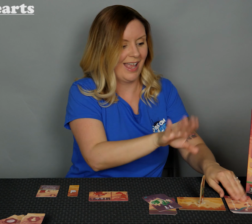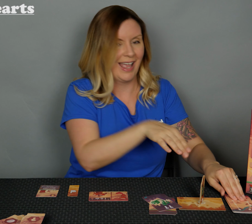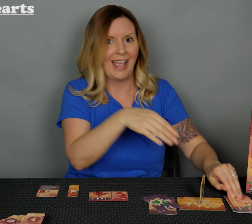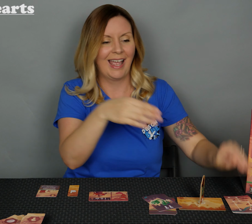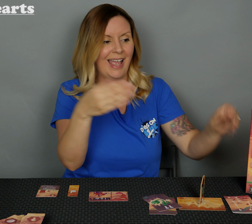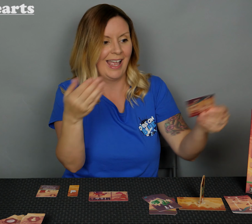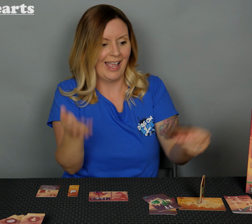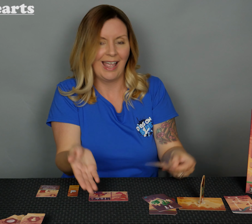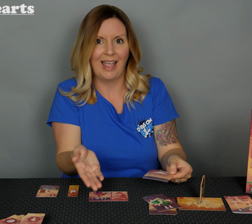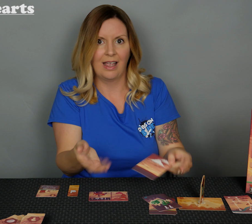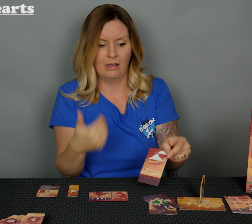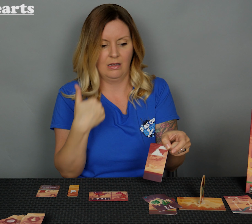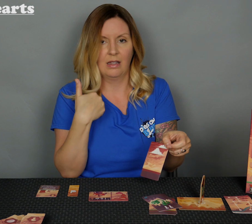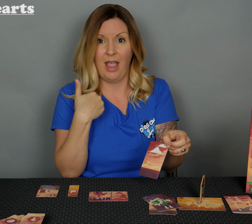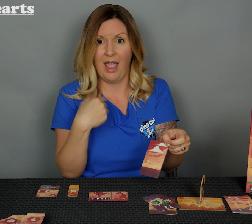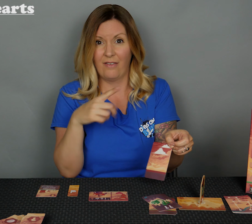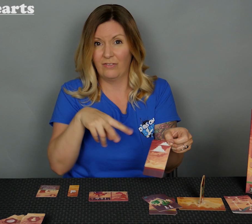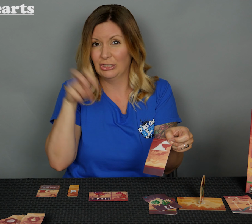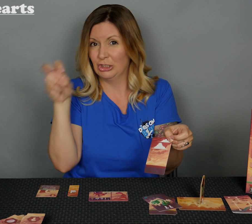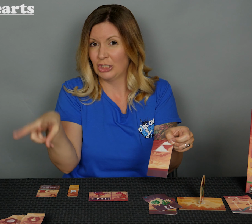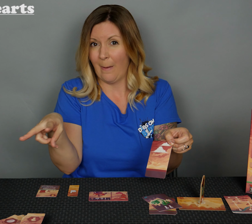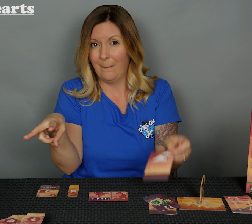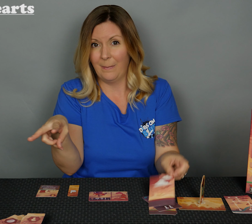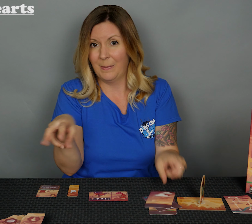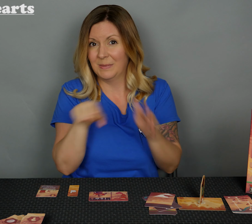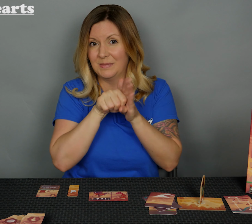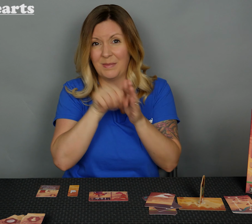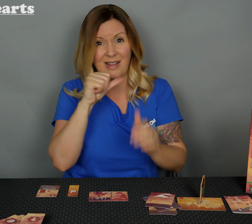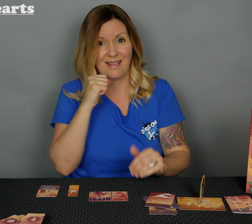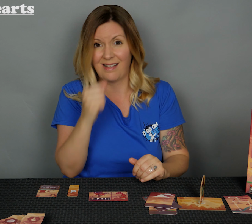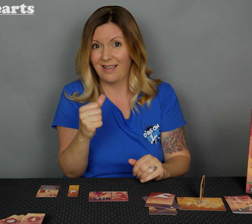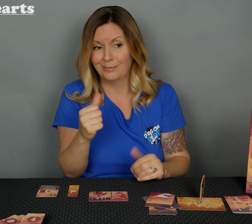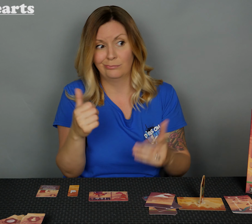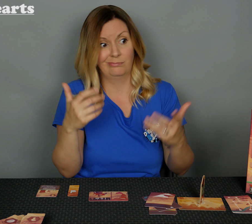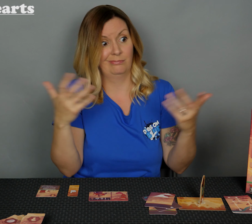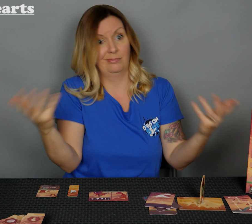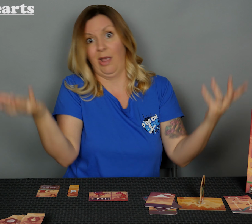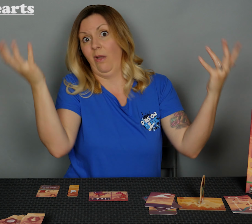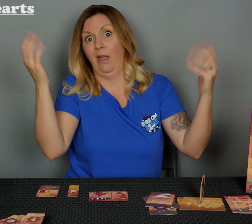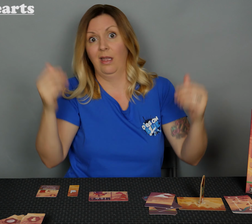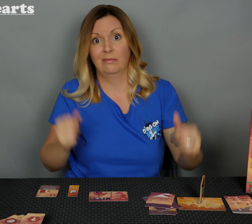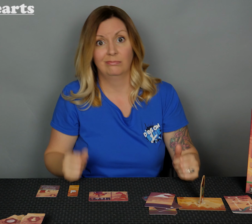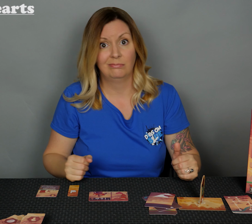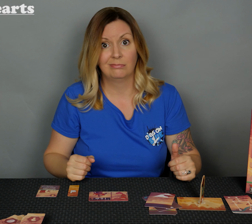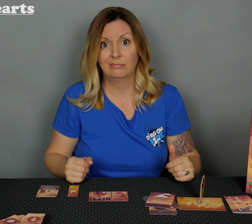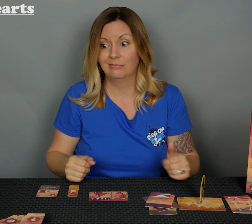If you pay a jump token, but the level card drawn doesn’t have the jump symbol, oh well!